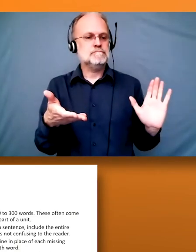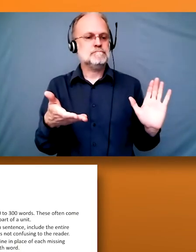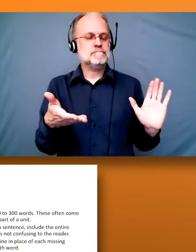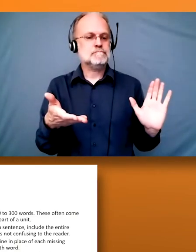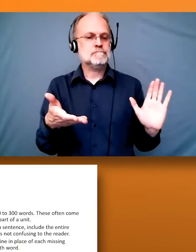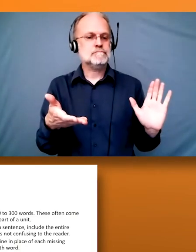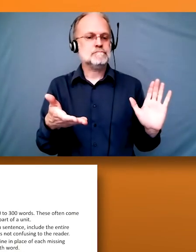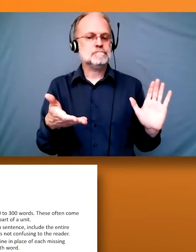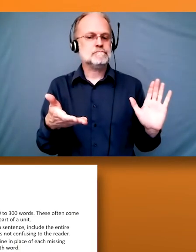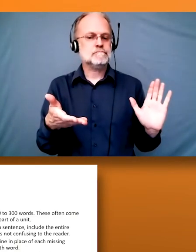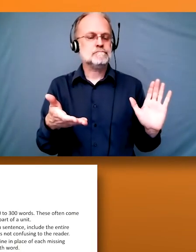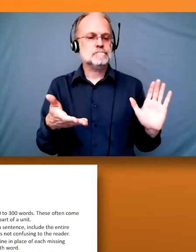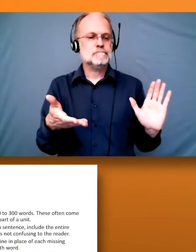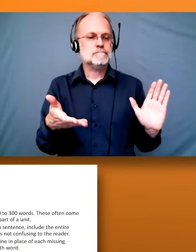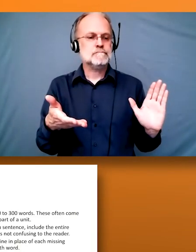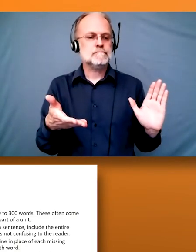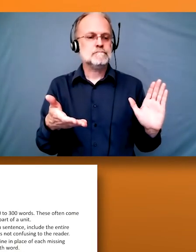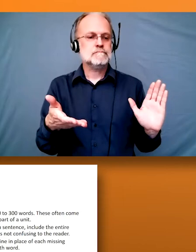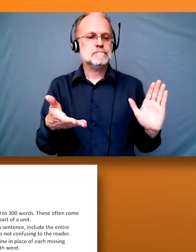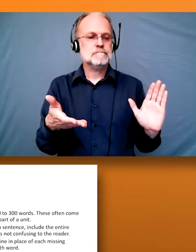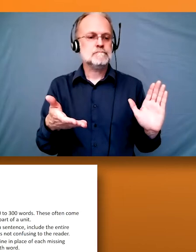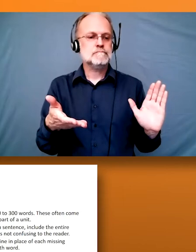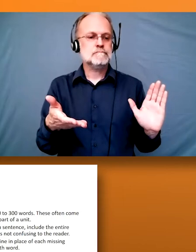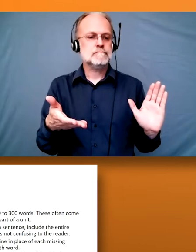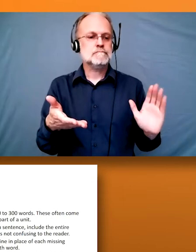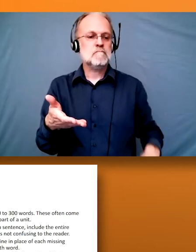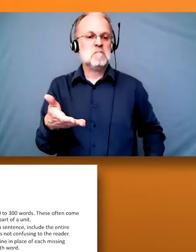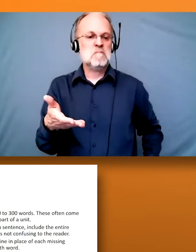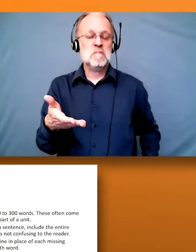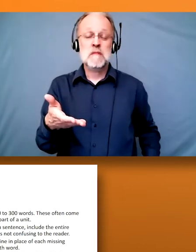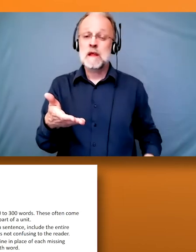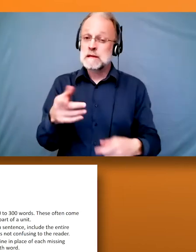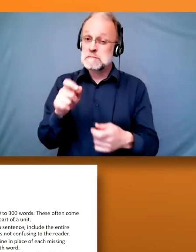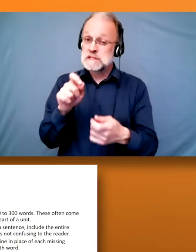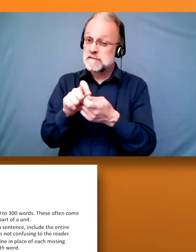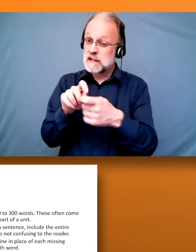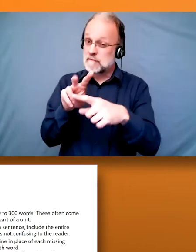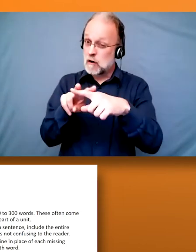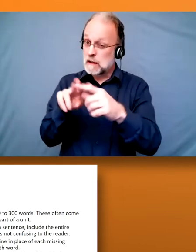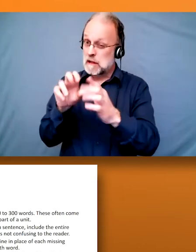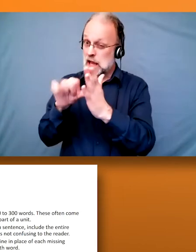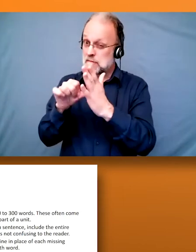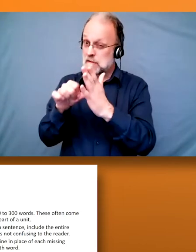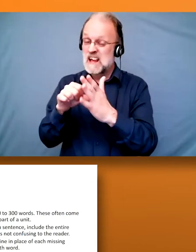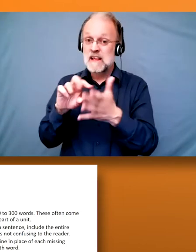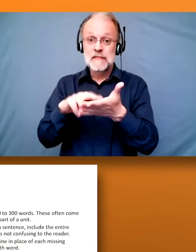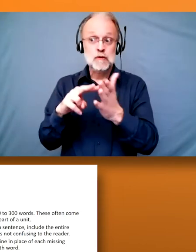If you want--if you're looking at specifically at vocabulary, you're going to want to obviously pull out